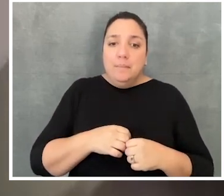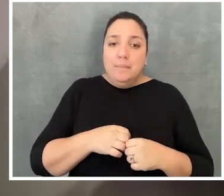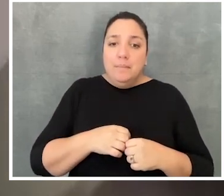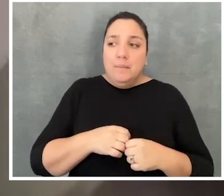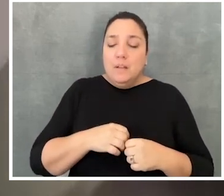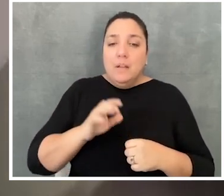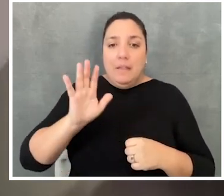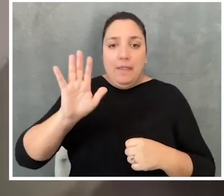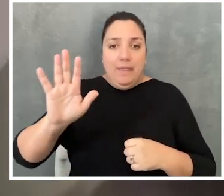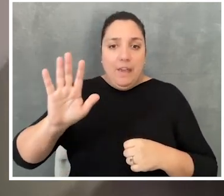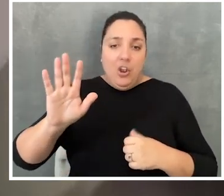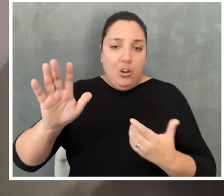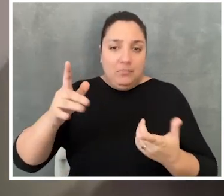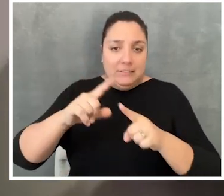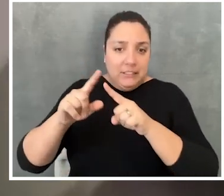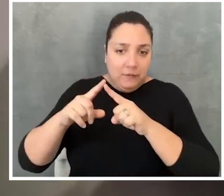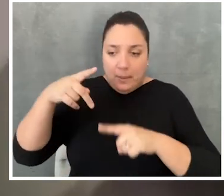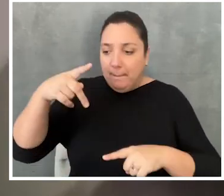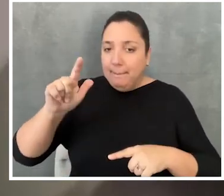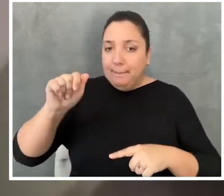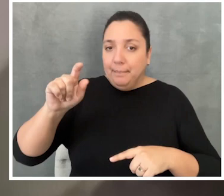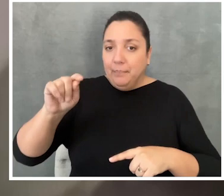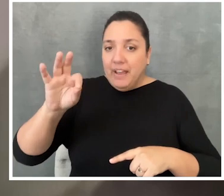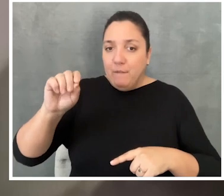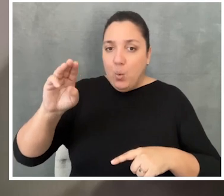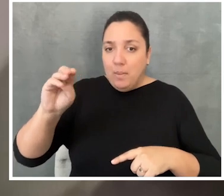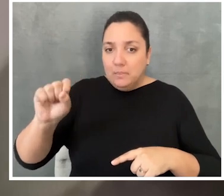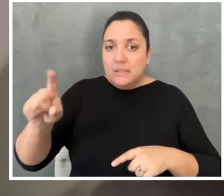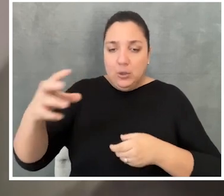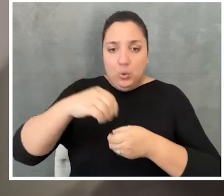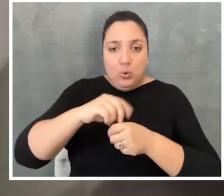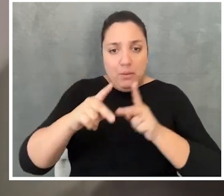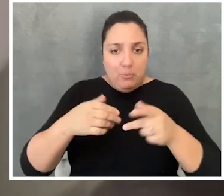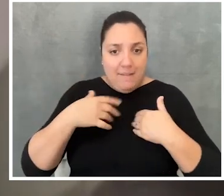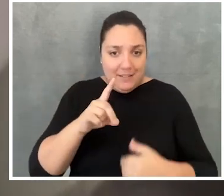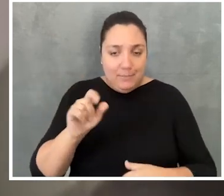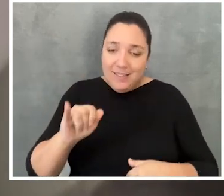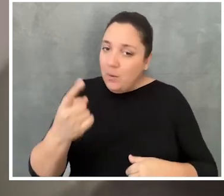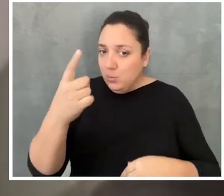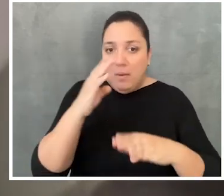advocacy platforms include people with disabilities, because that was one of the barriers at the forum